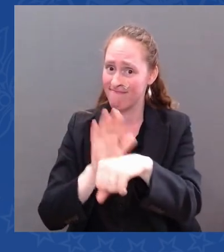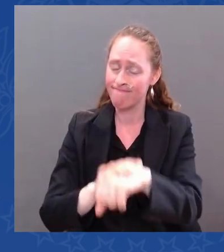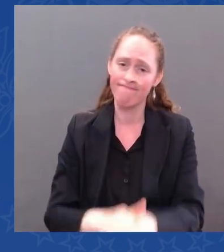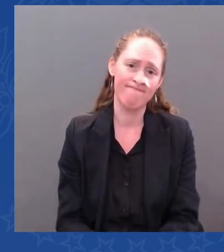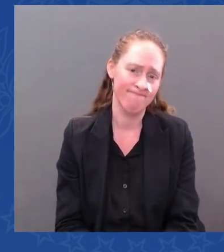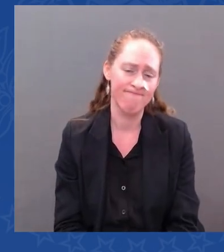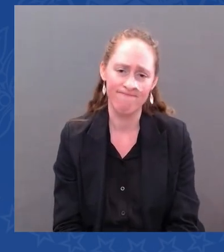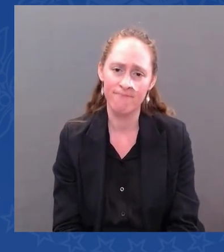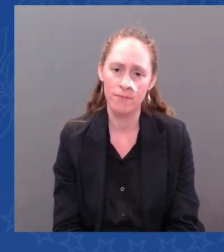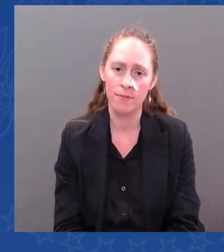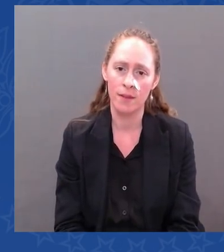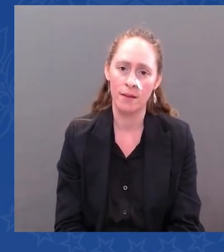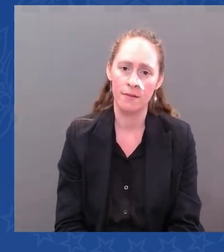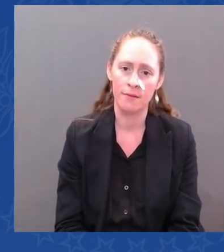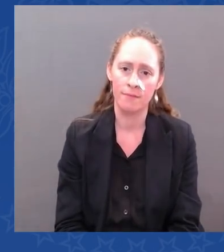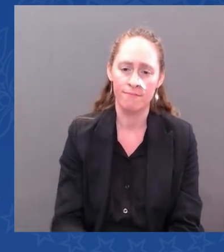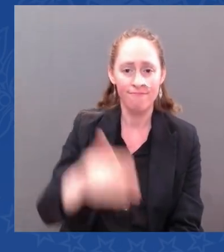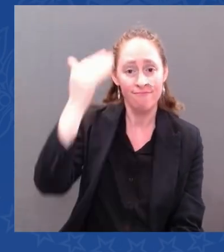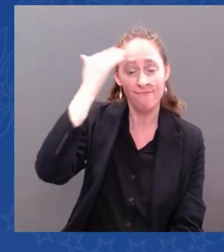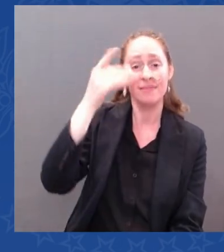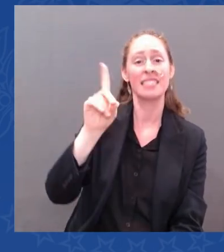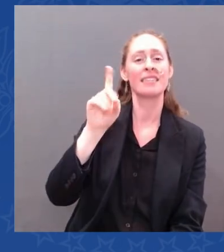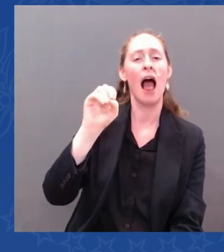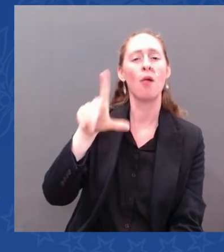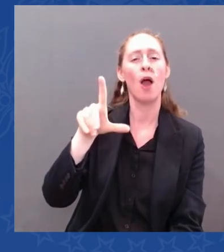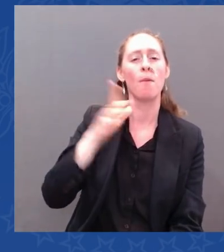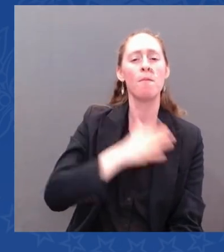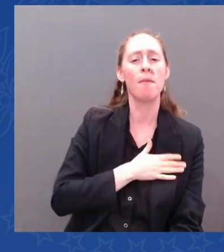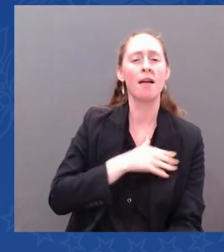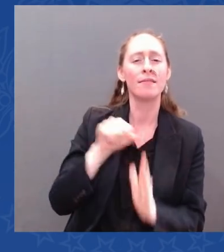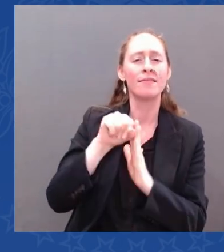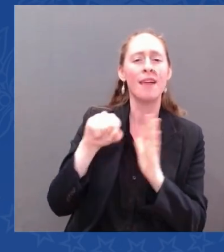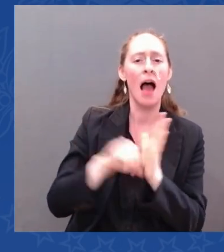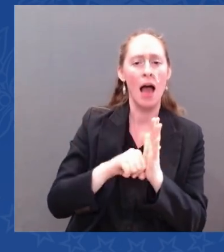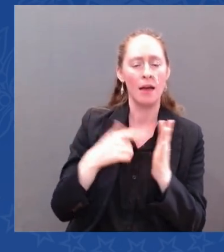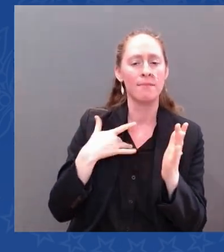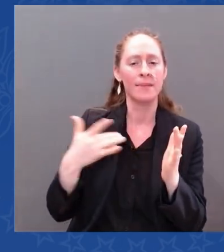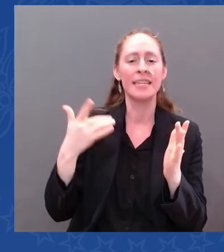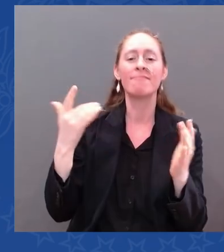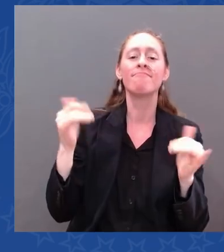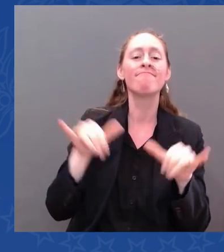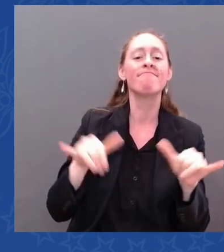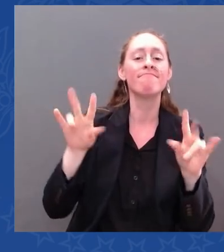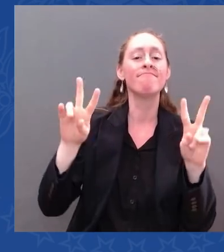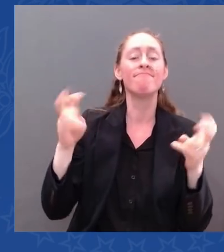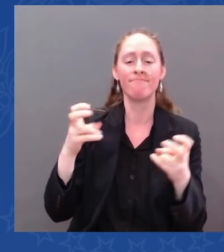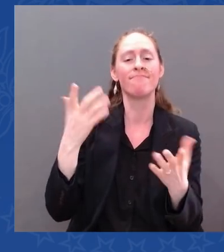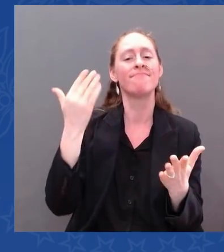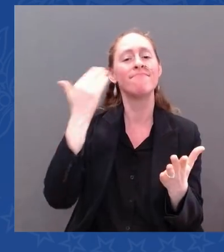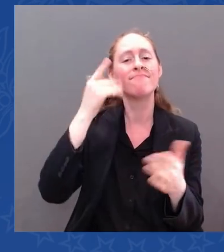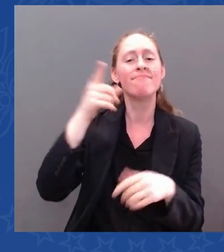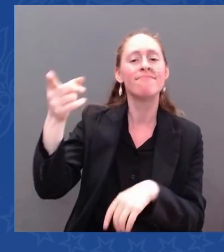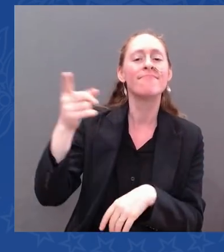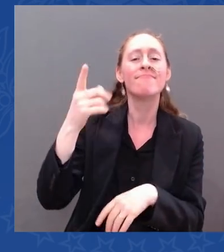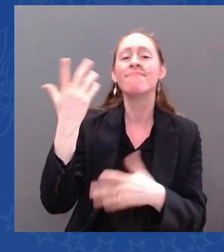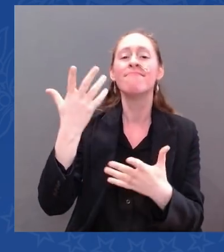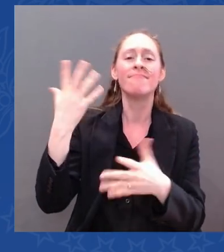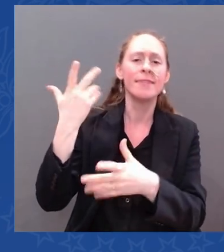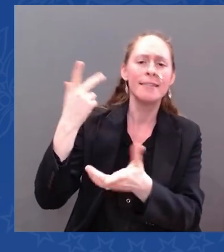We've had an "altar call," he and I, on this issue. We've had a long conversation about, if he uses it, what would be the consequence.